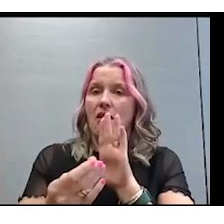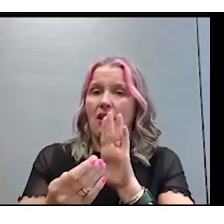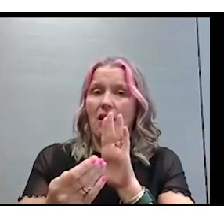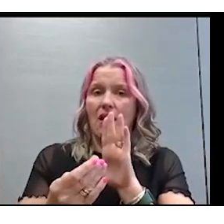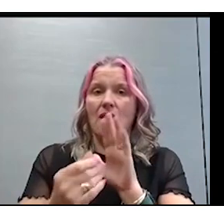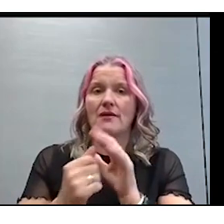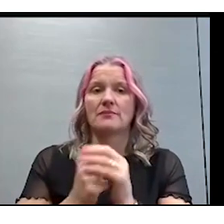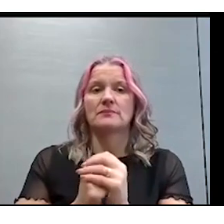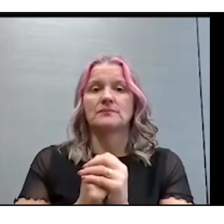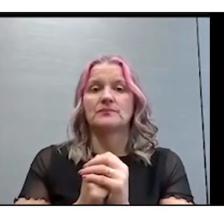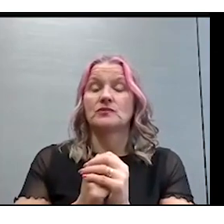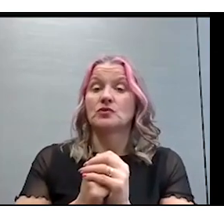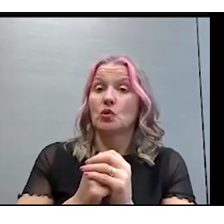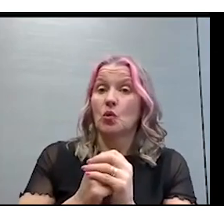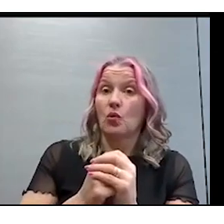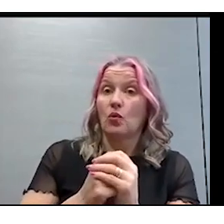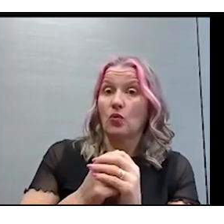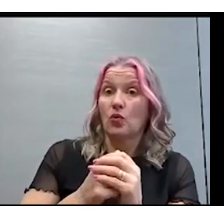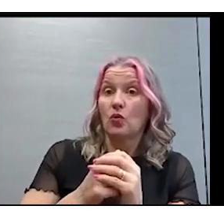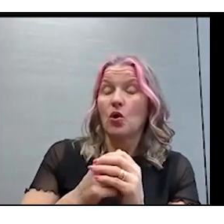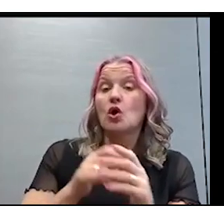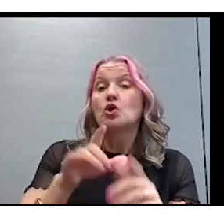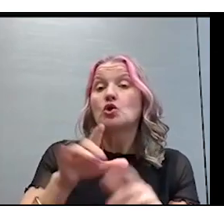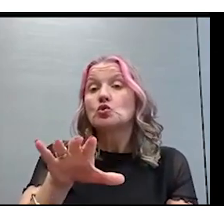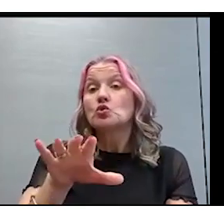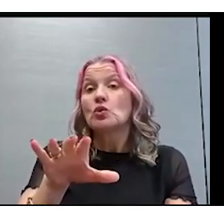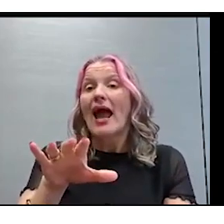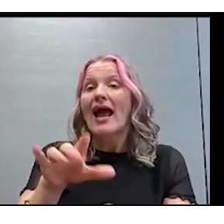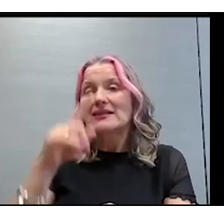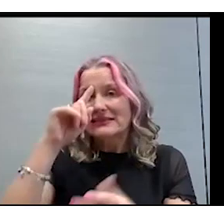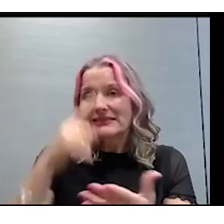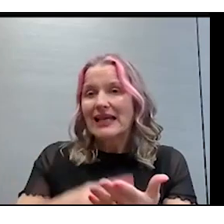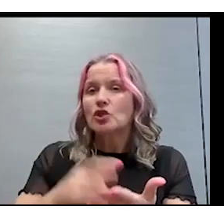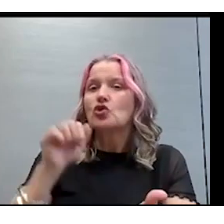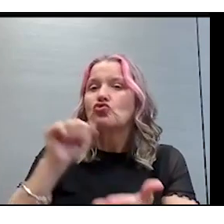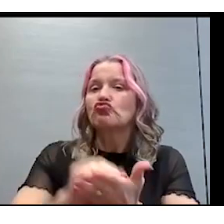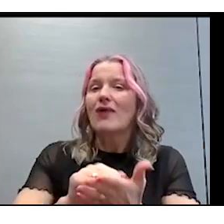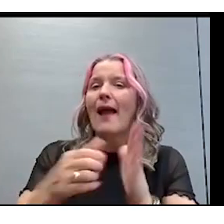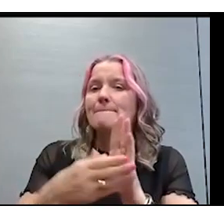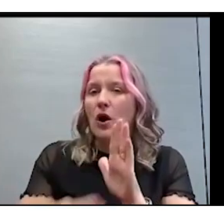So choosing the right AI model for the right use case is very important.